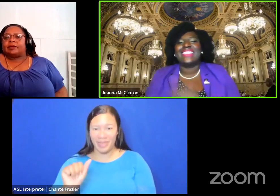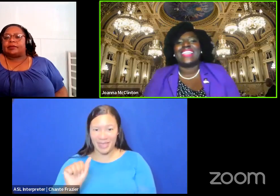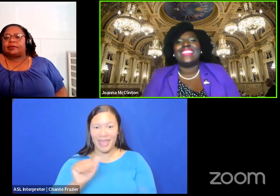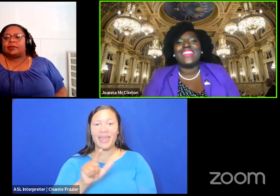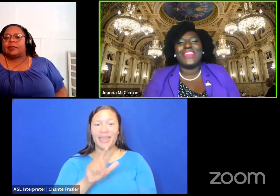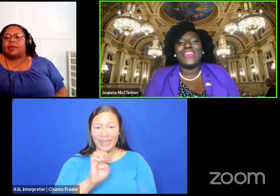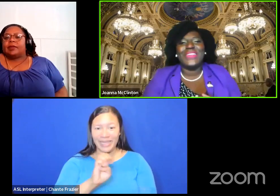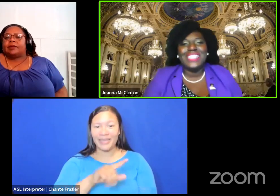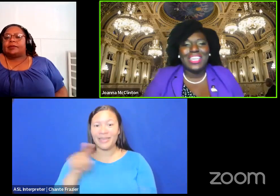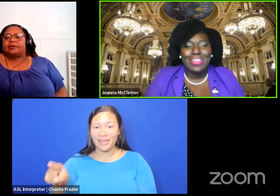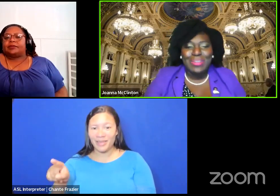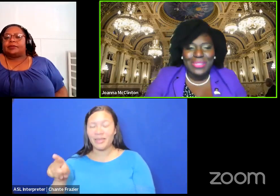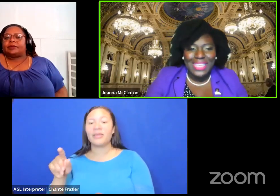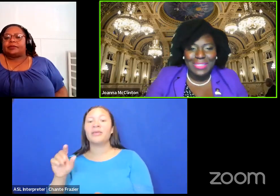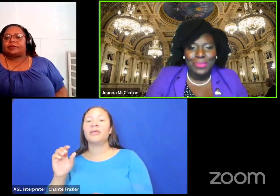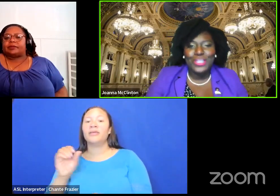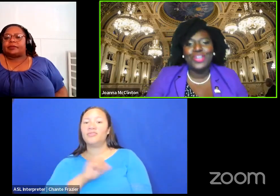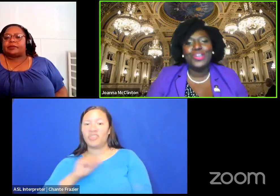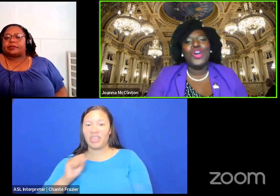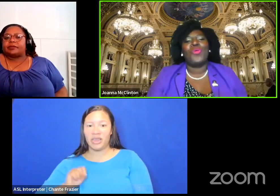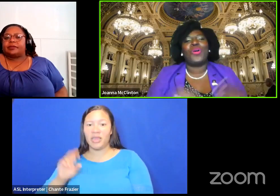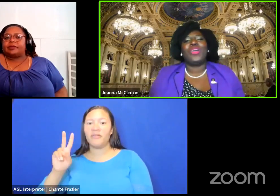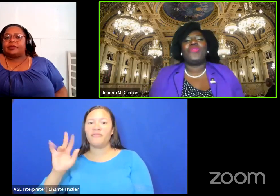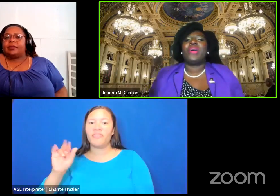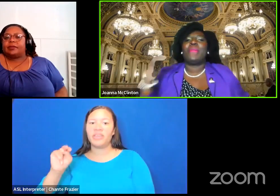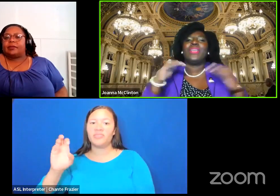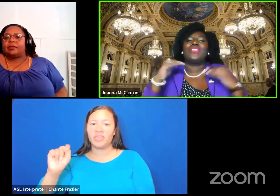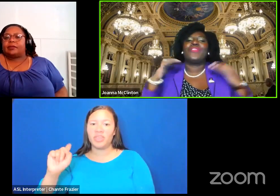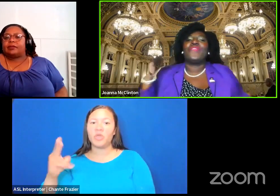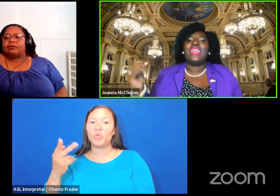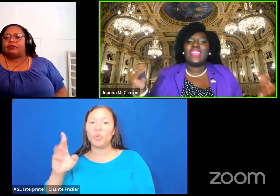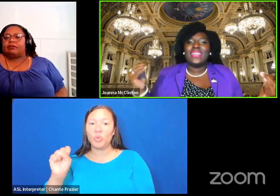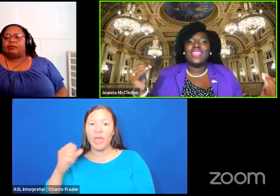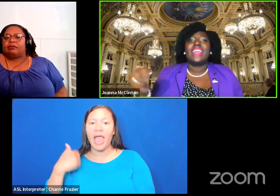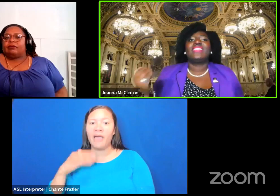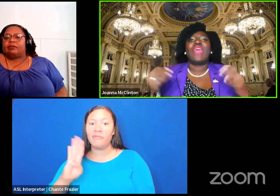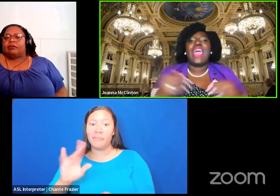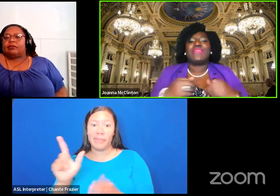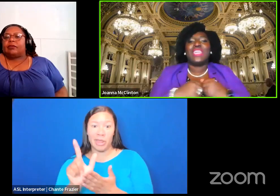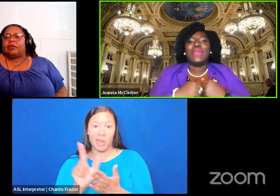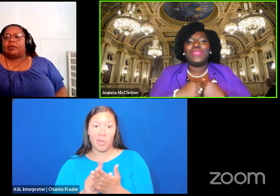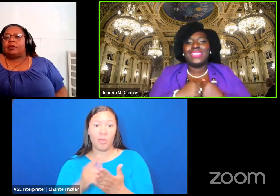Representatives this is for me year three I'm working in the